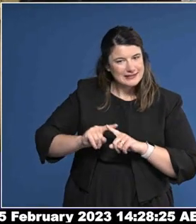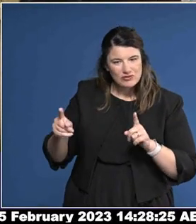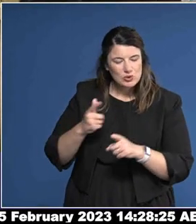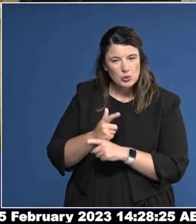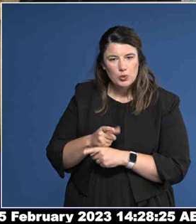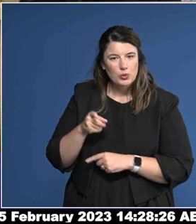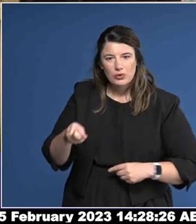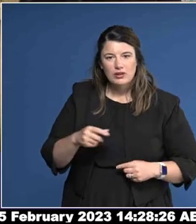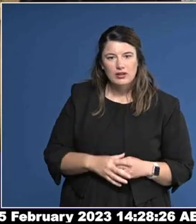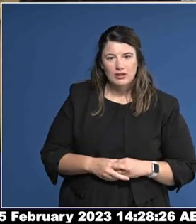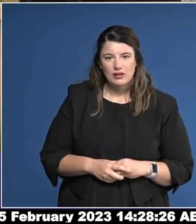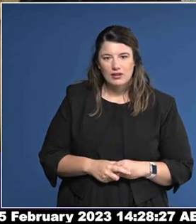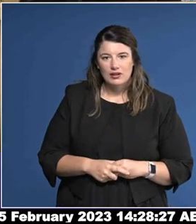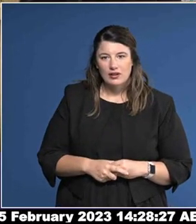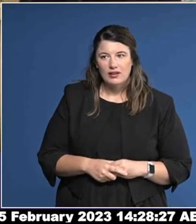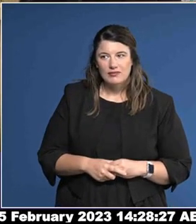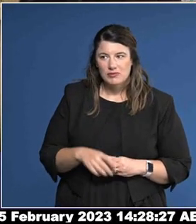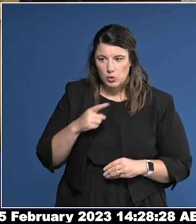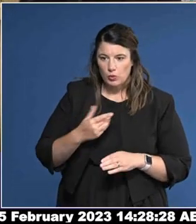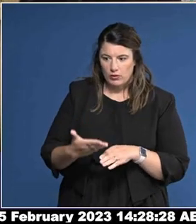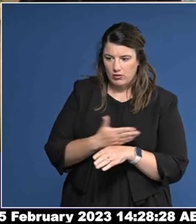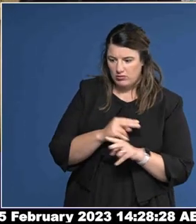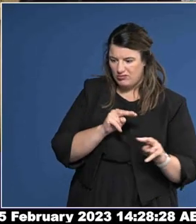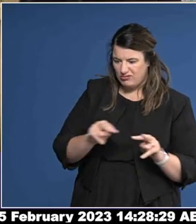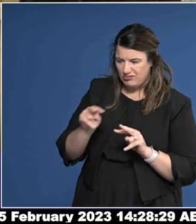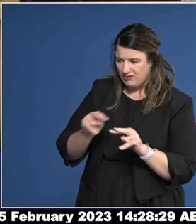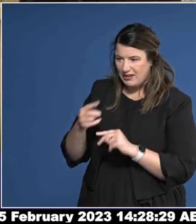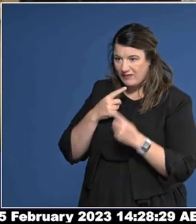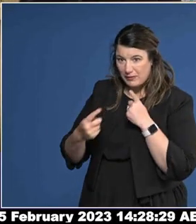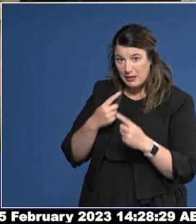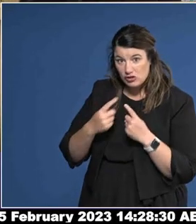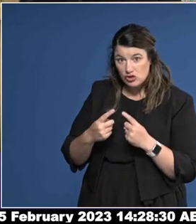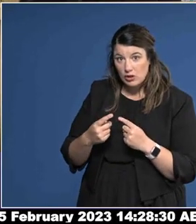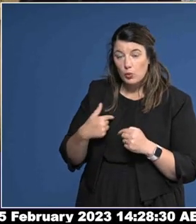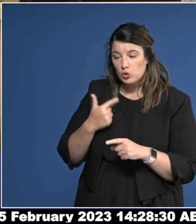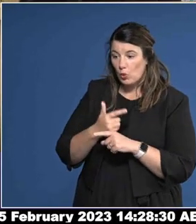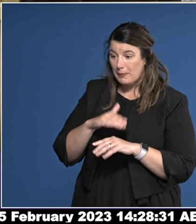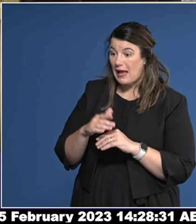reactive model, that the response to violence and abuse is when the incident